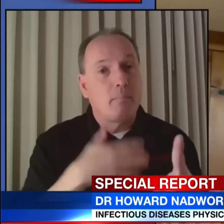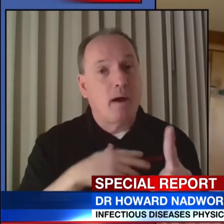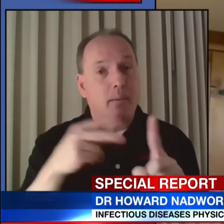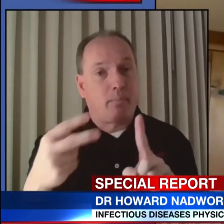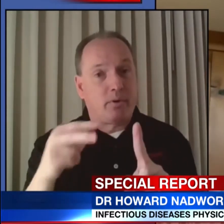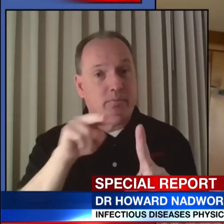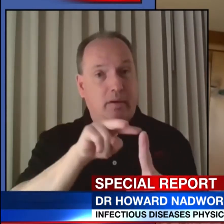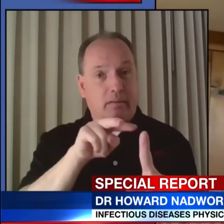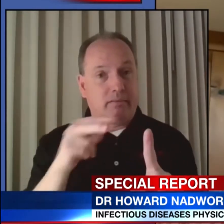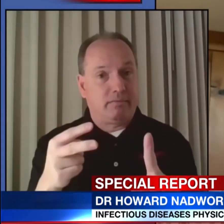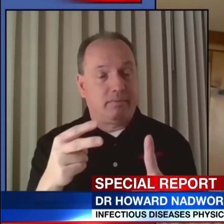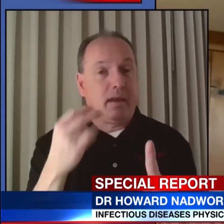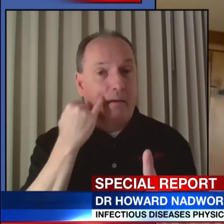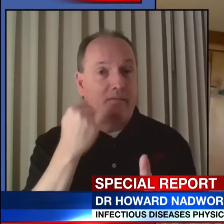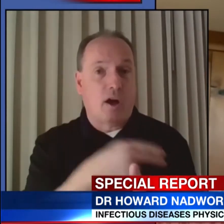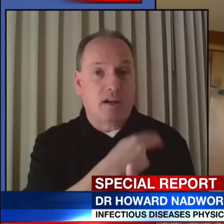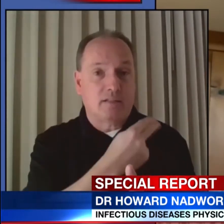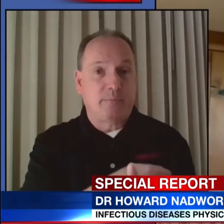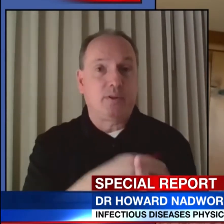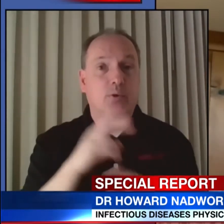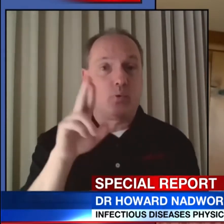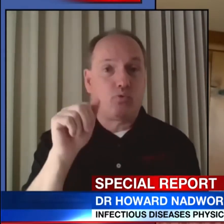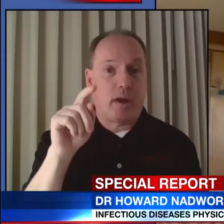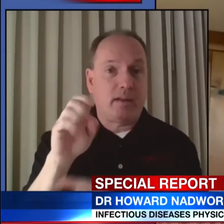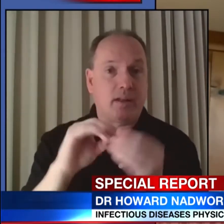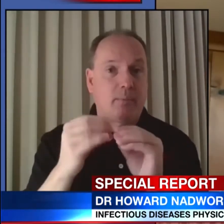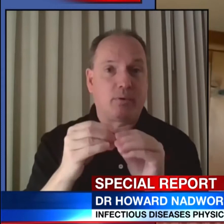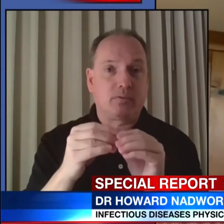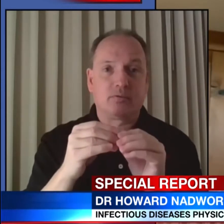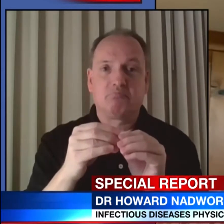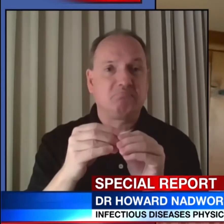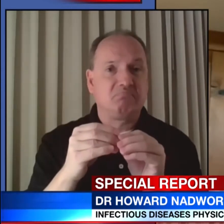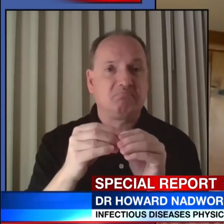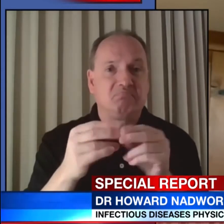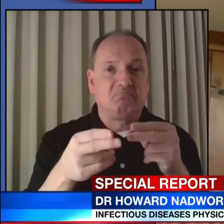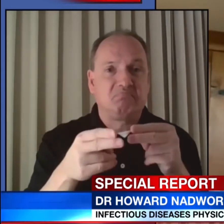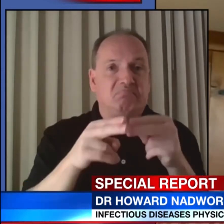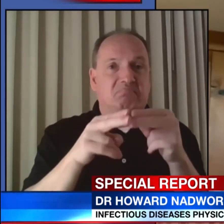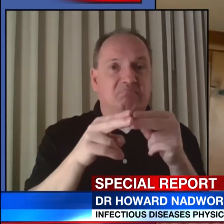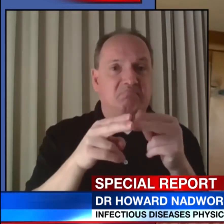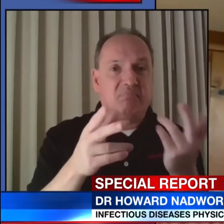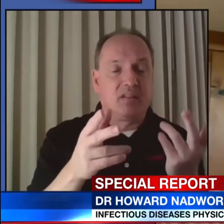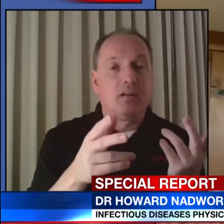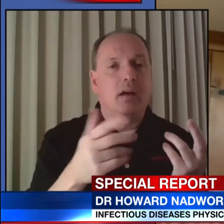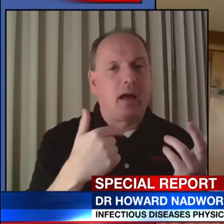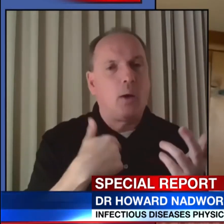ARE EITHER LESS ABLE TO GET IT. IT IS A COMBINATION OF FACTORS. FROM MY POINT OF VIEW, IF